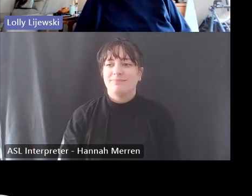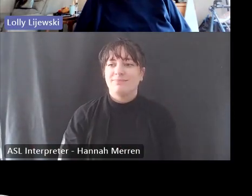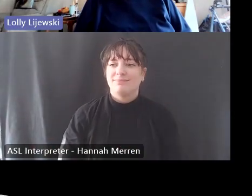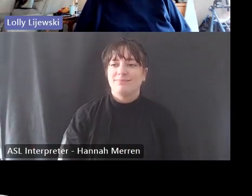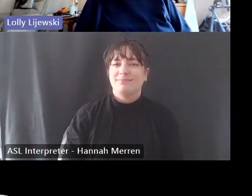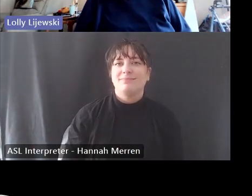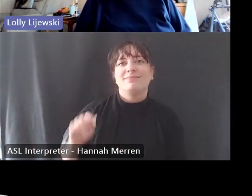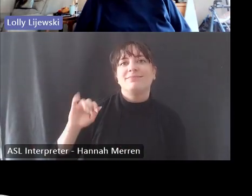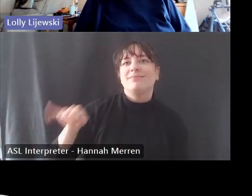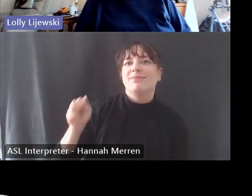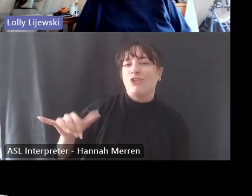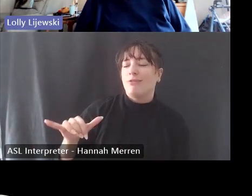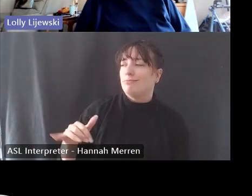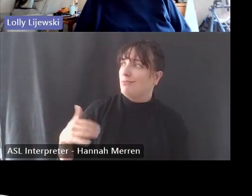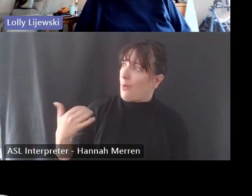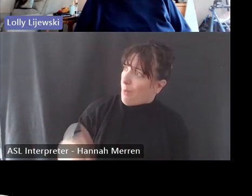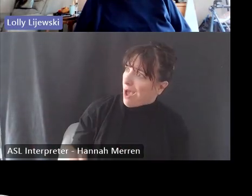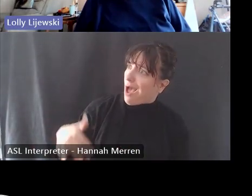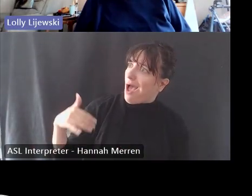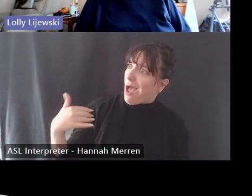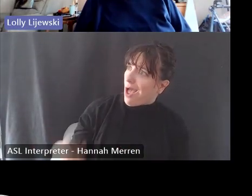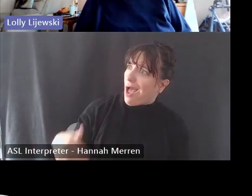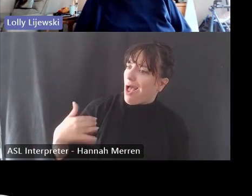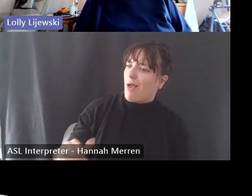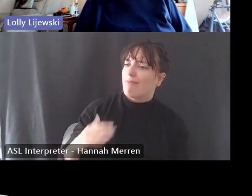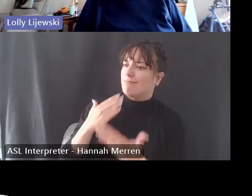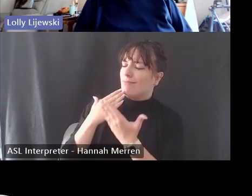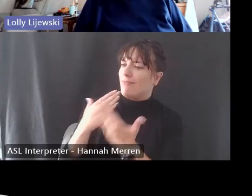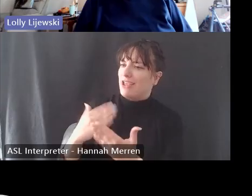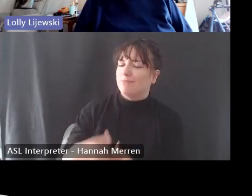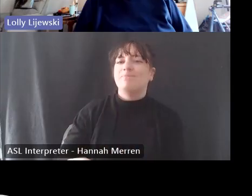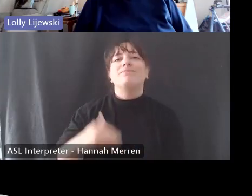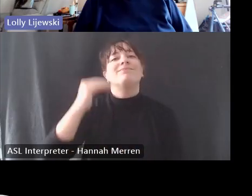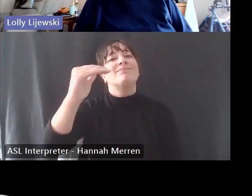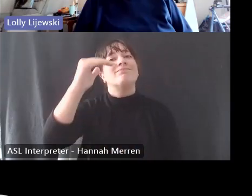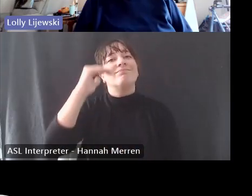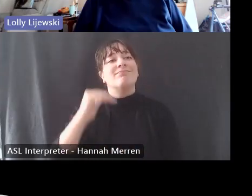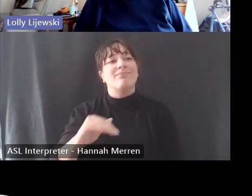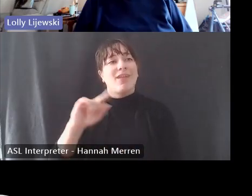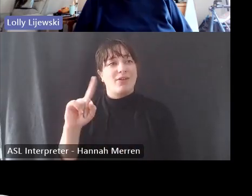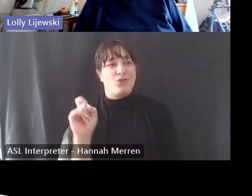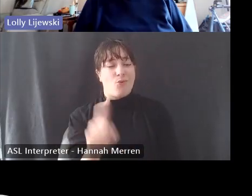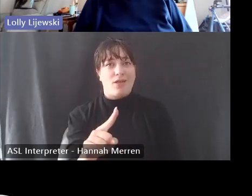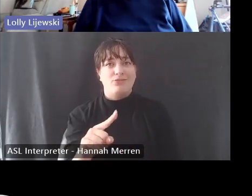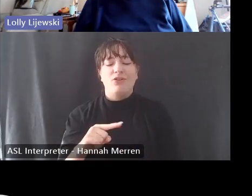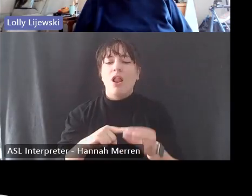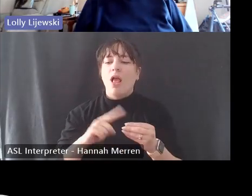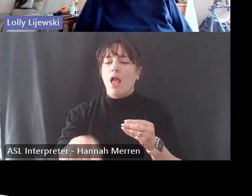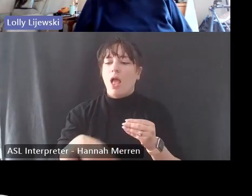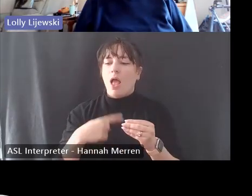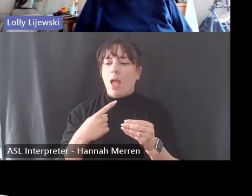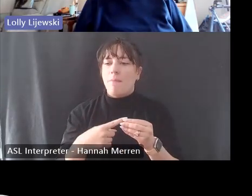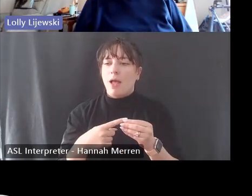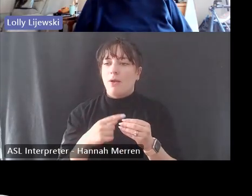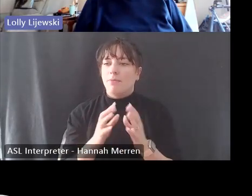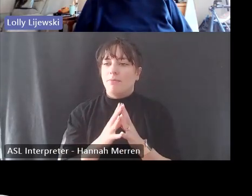Thank you for that. And so next question was-- it's a repeat question.